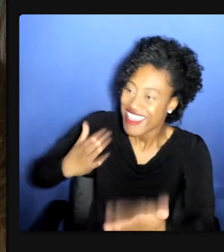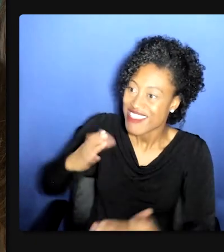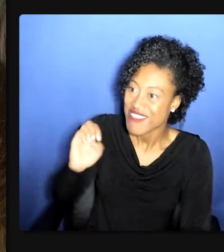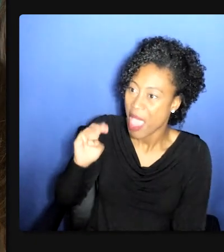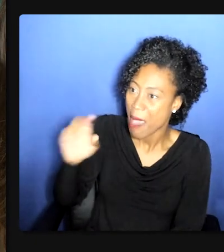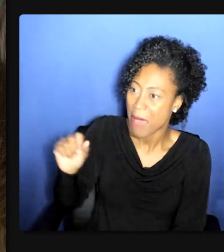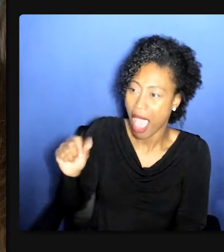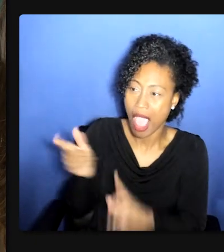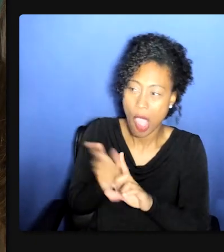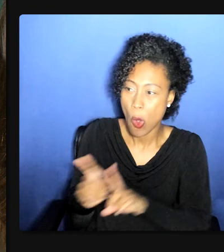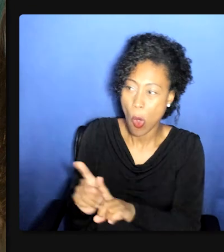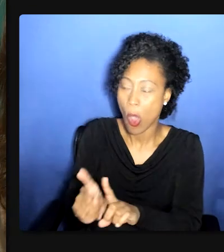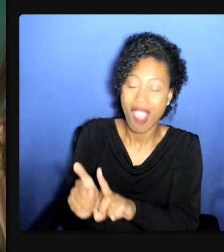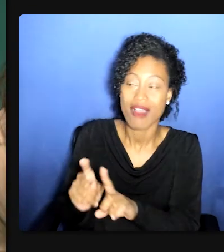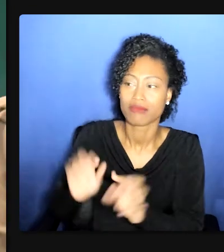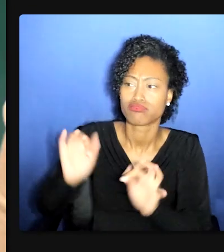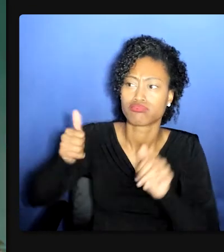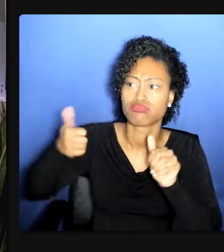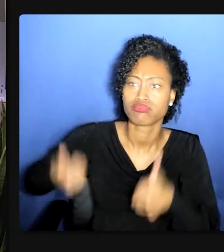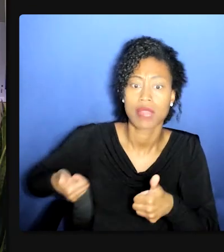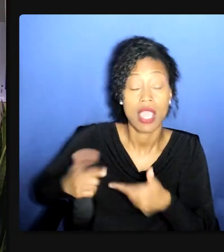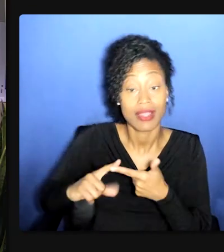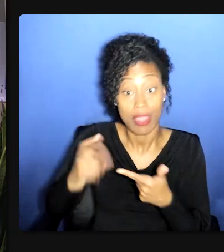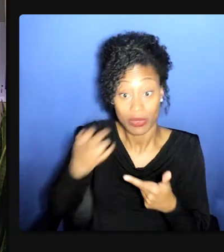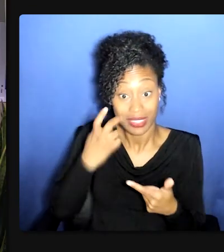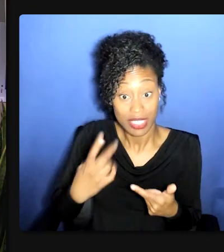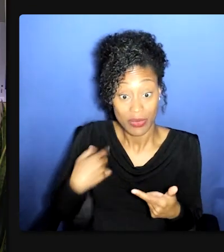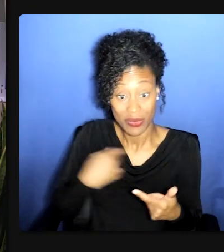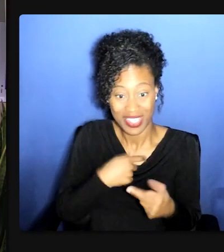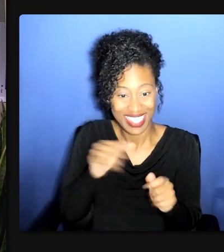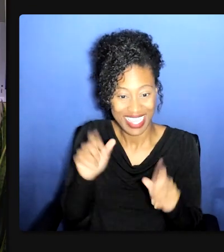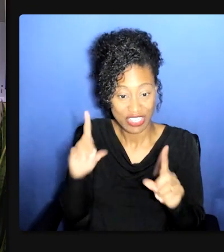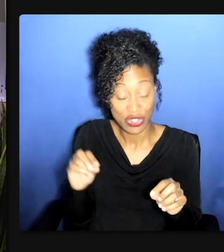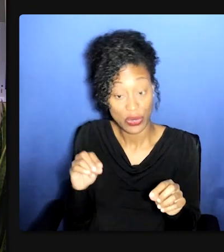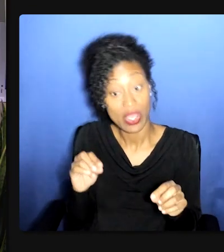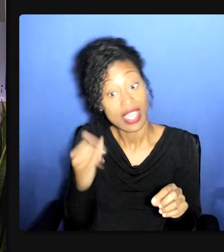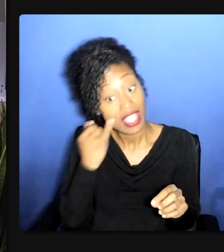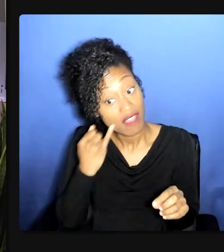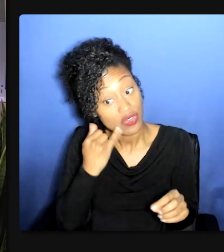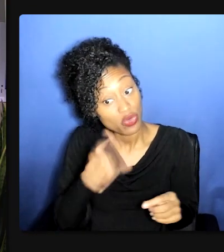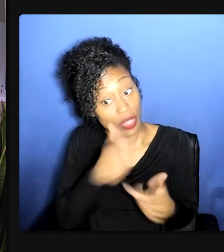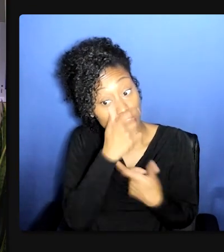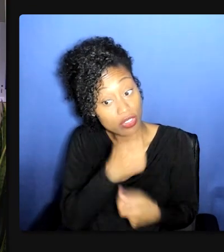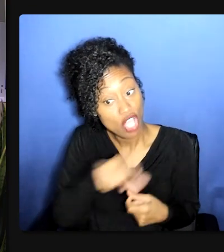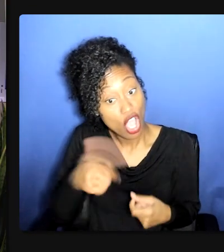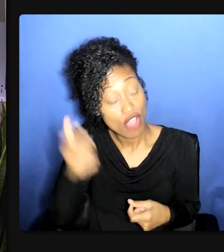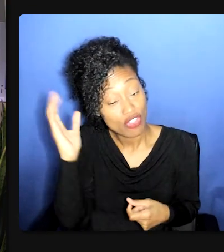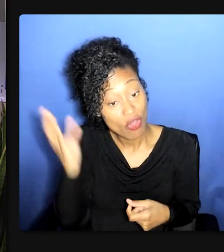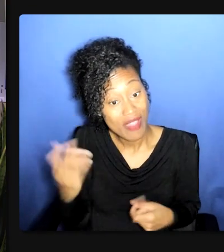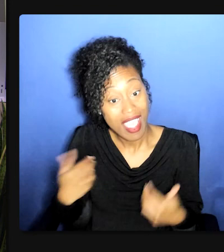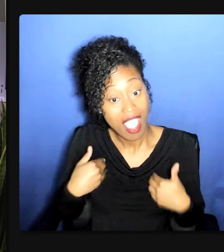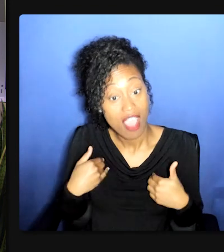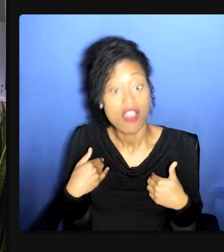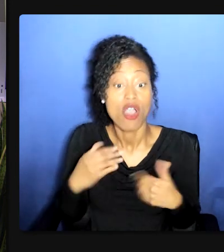Thanks, Emma, for that great walkthrough. Now you've seen what we can do, check out our other talks.